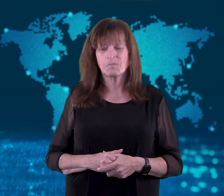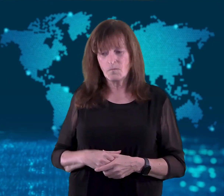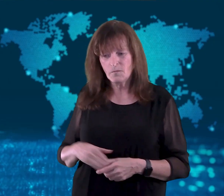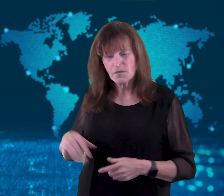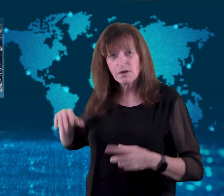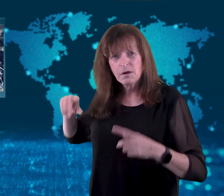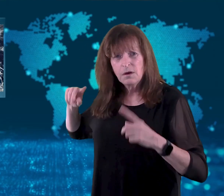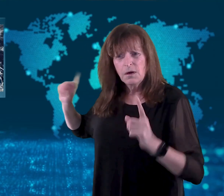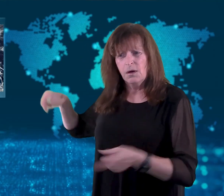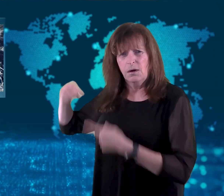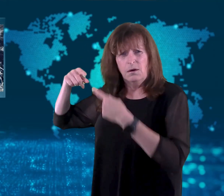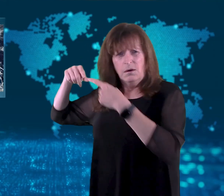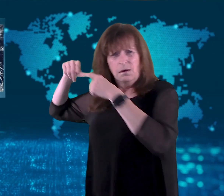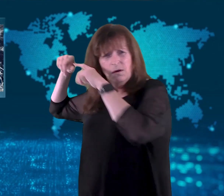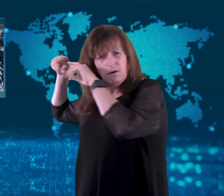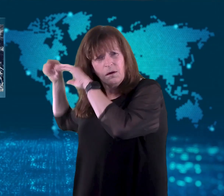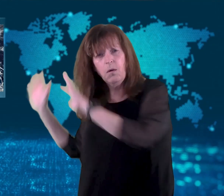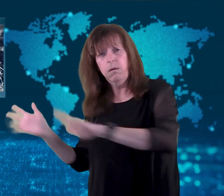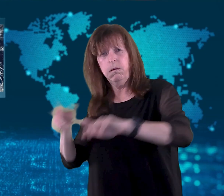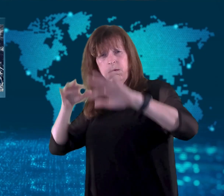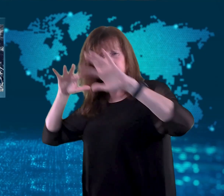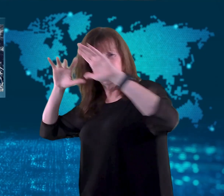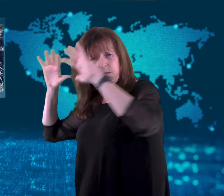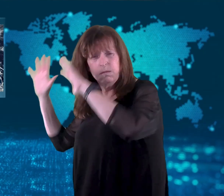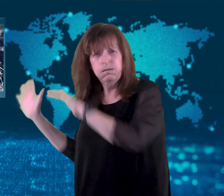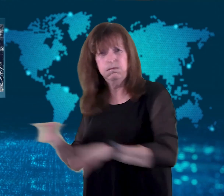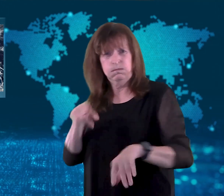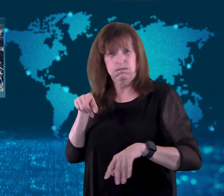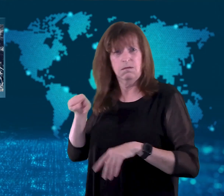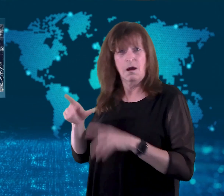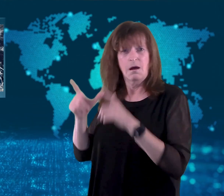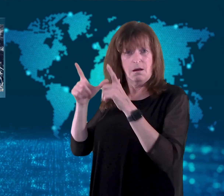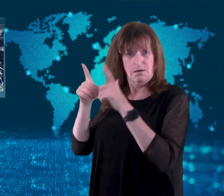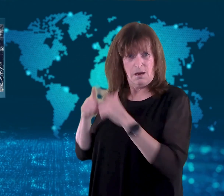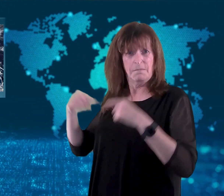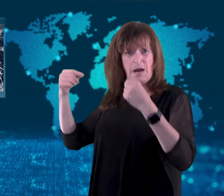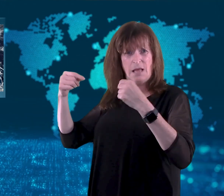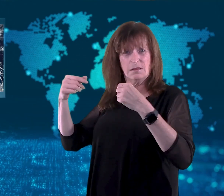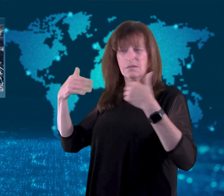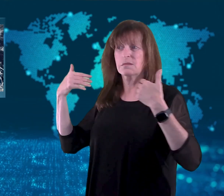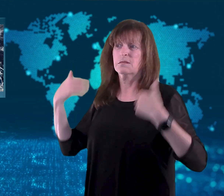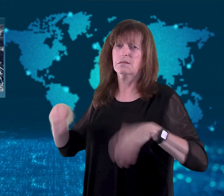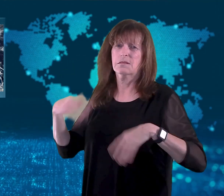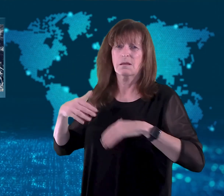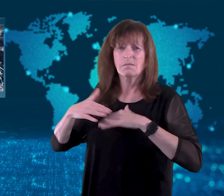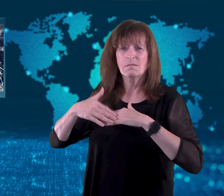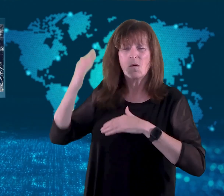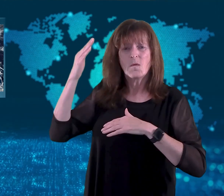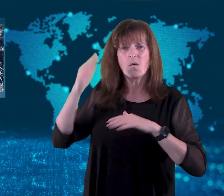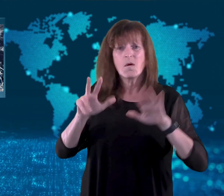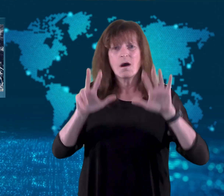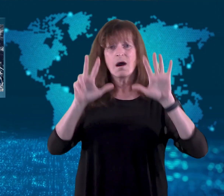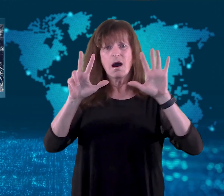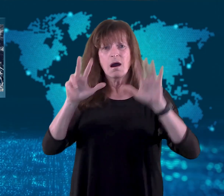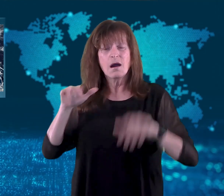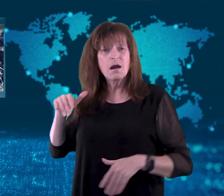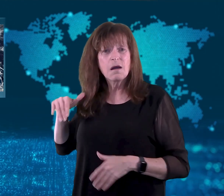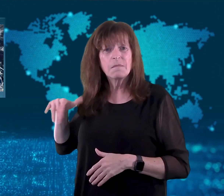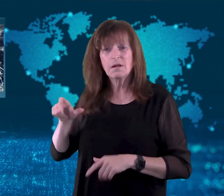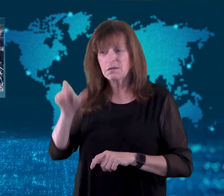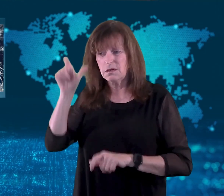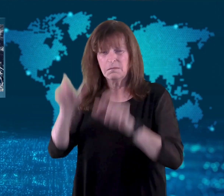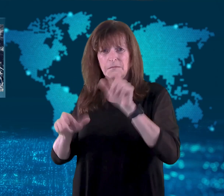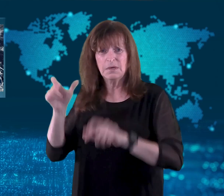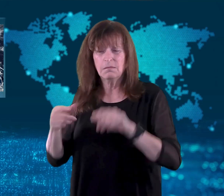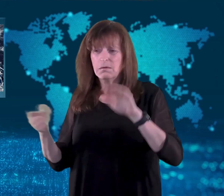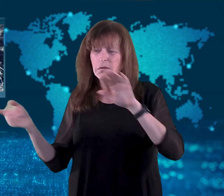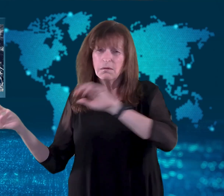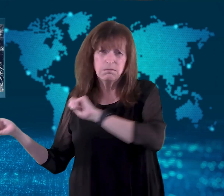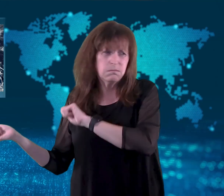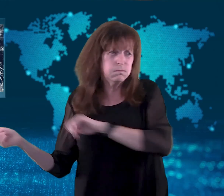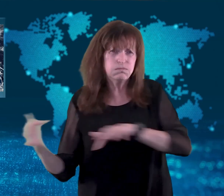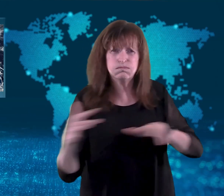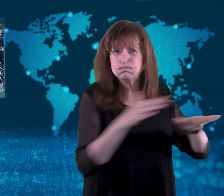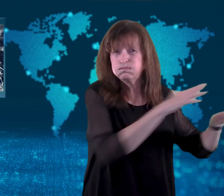[GEORGIA]: A typhoon has hit Japan, causing more than 8 million people to evacuate.